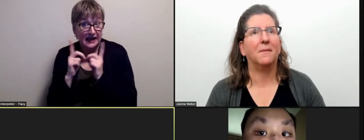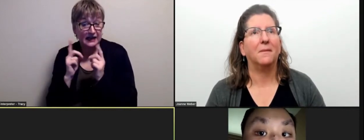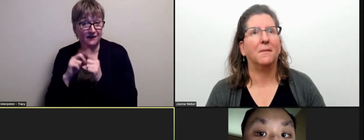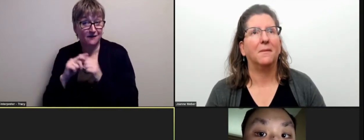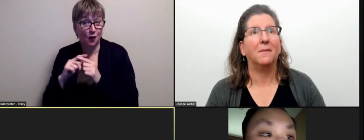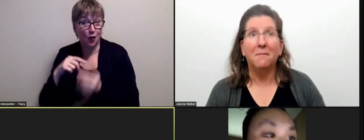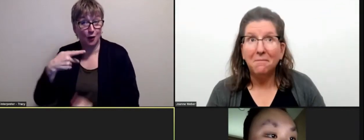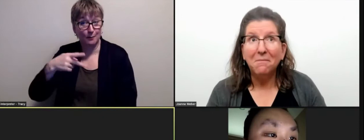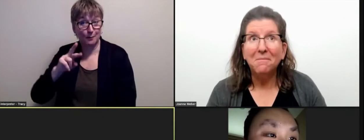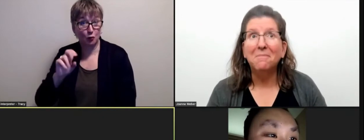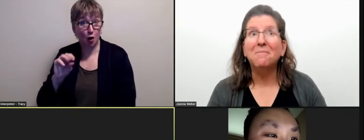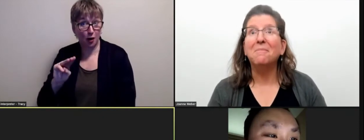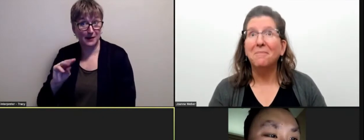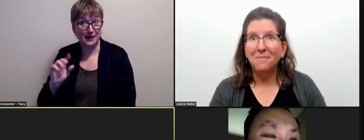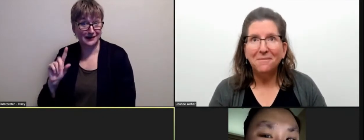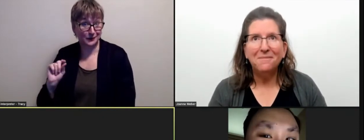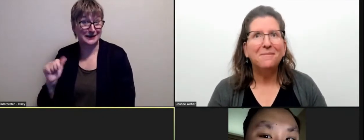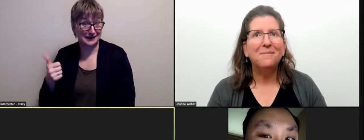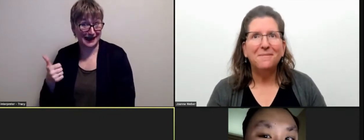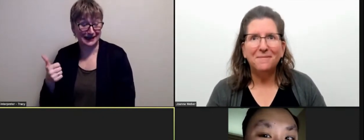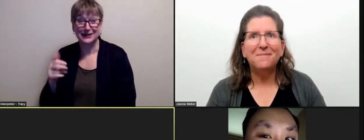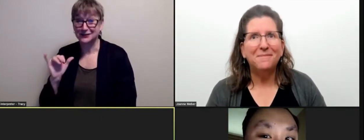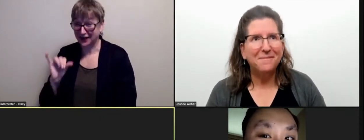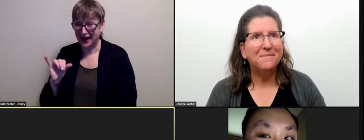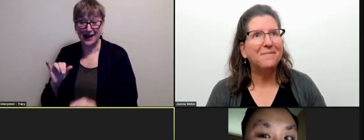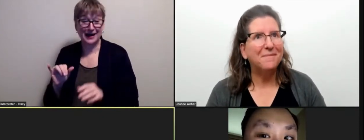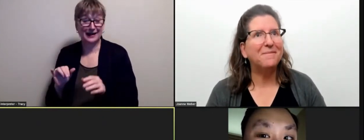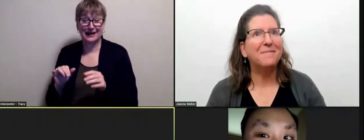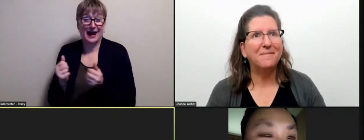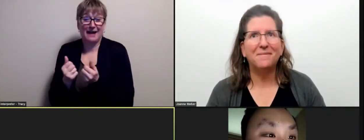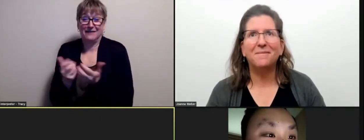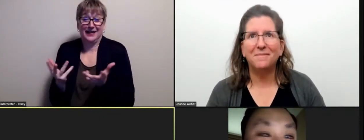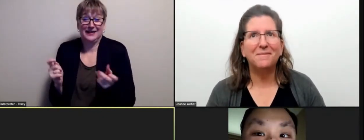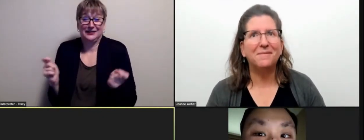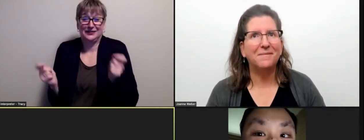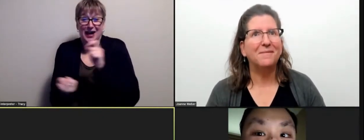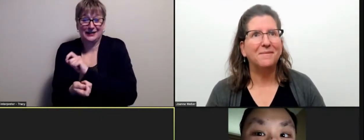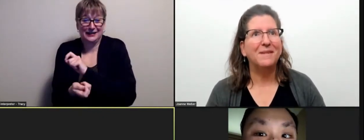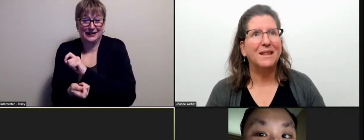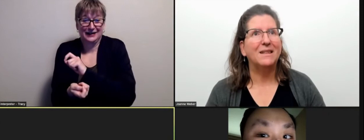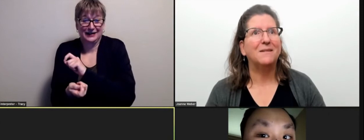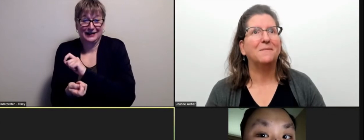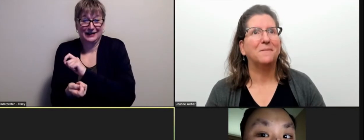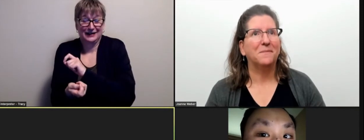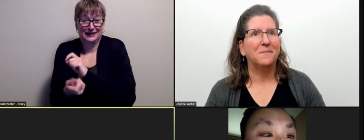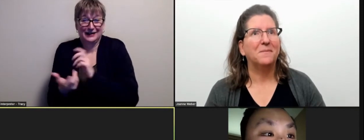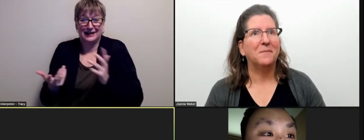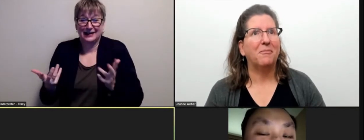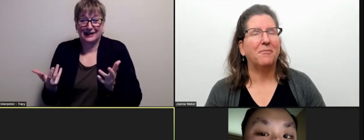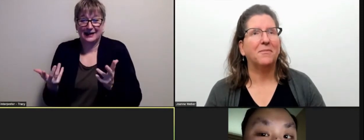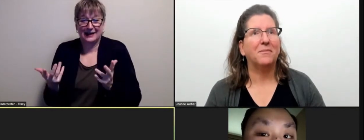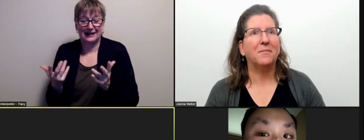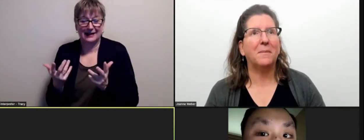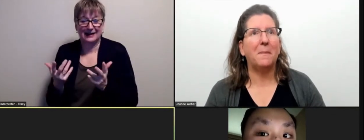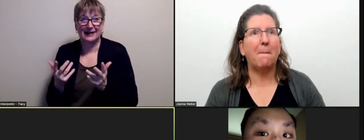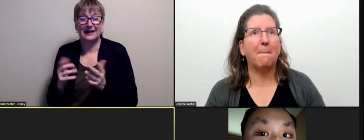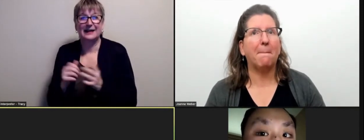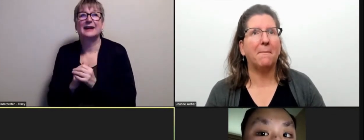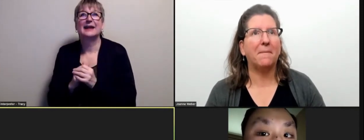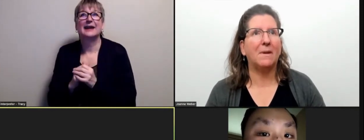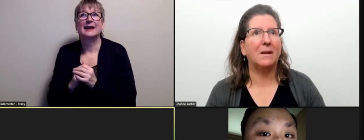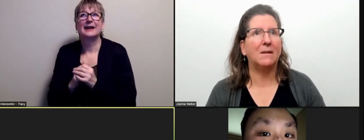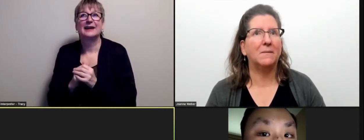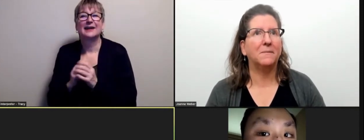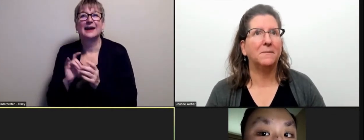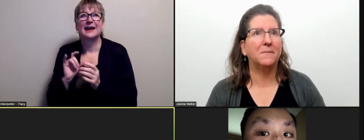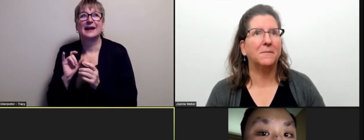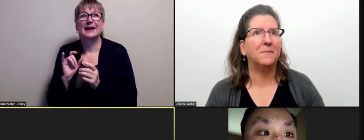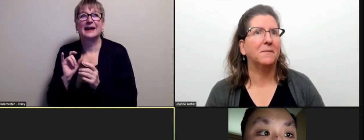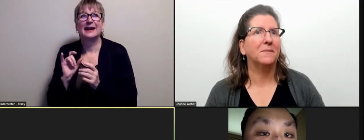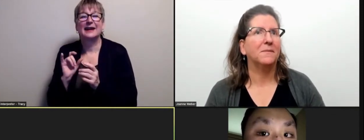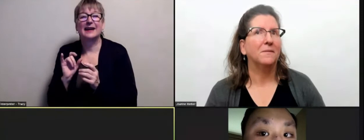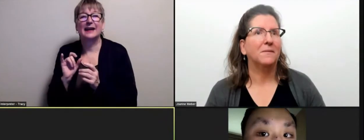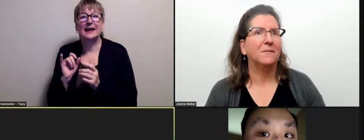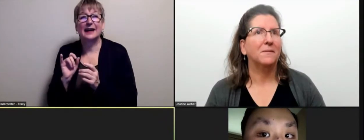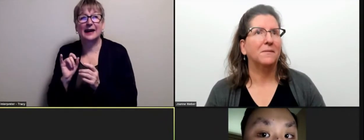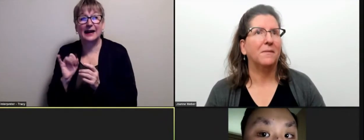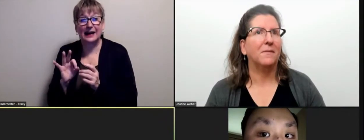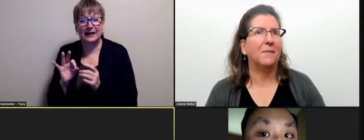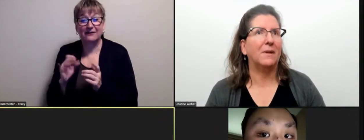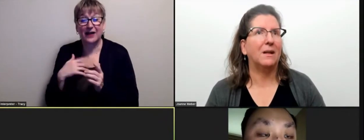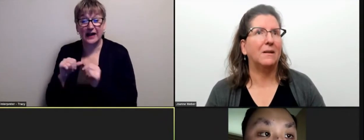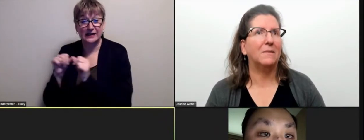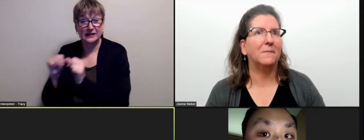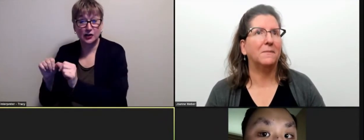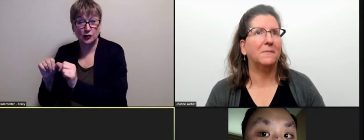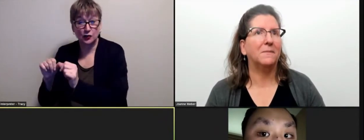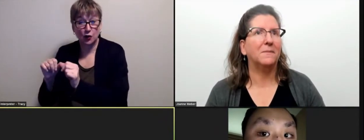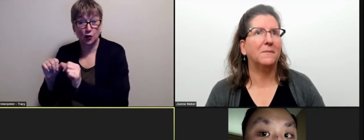So 2010 was the year that things changed. So, because, like if I would have attended high school at Thom, in 2010.